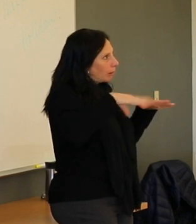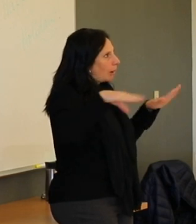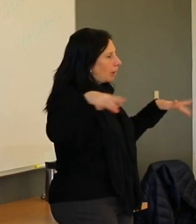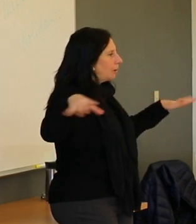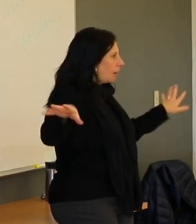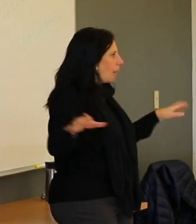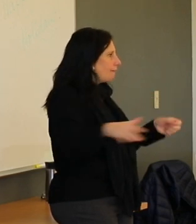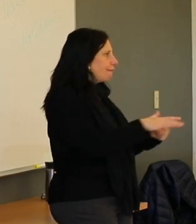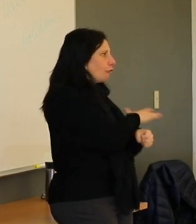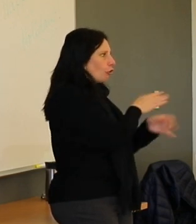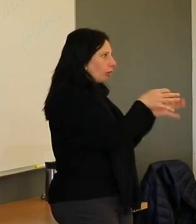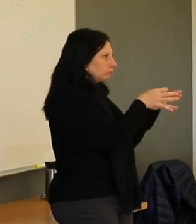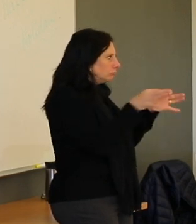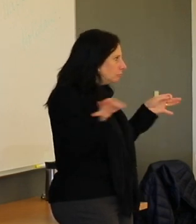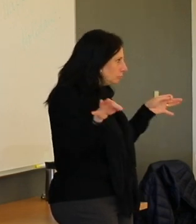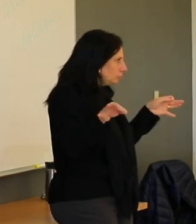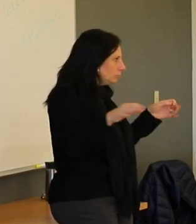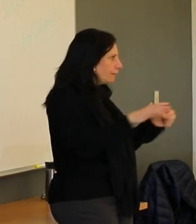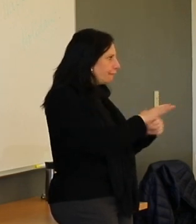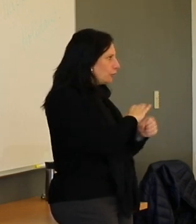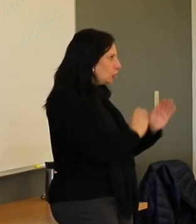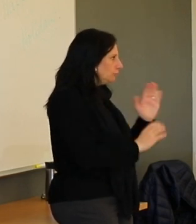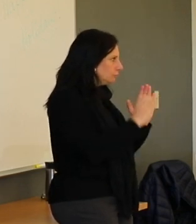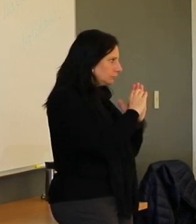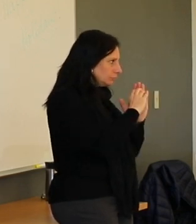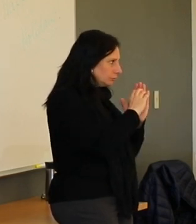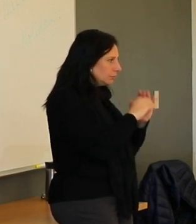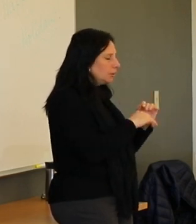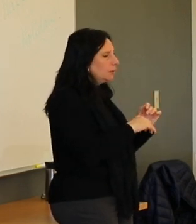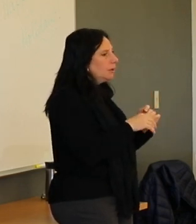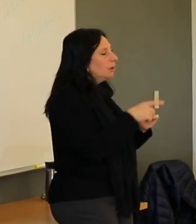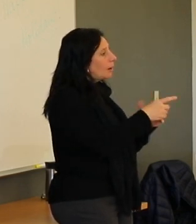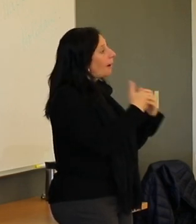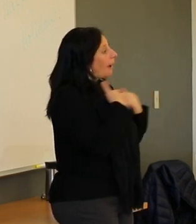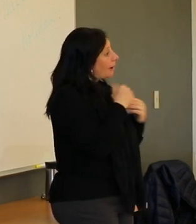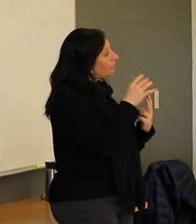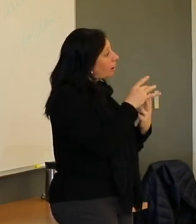So that'll be in the description. You also have an option if you wanted to add tags.